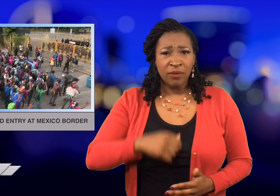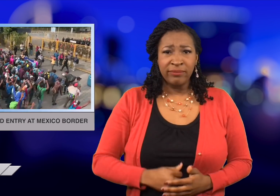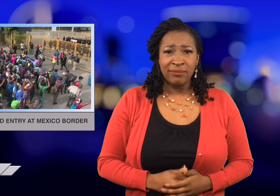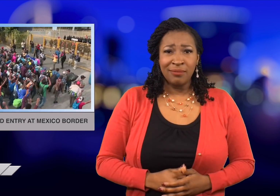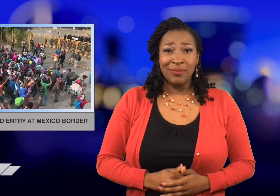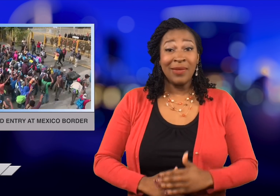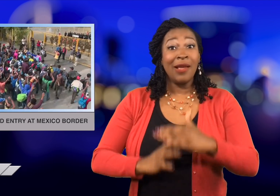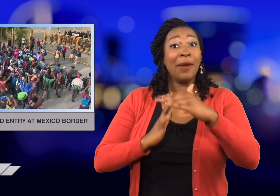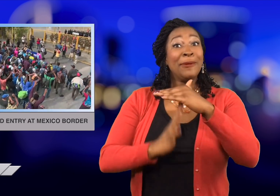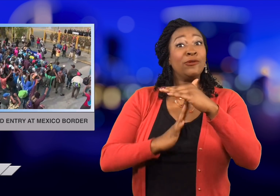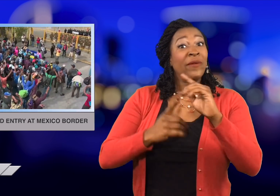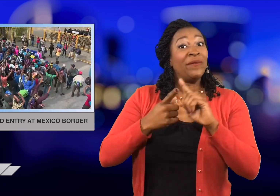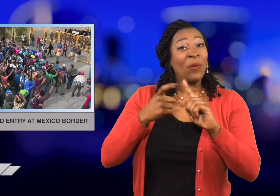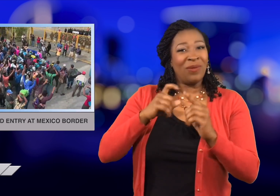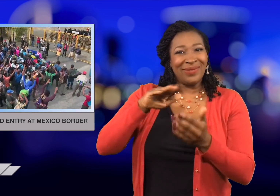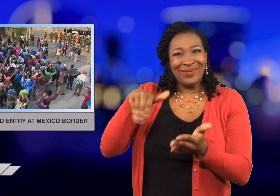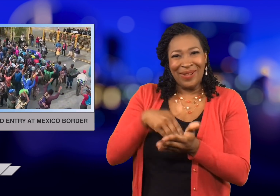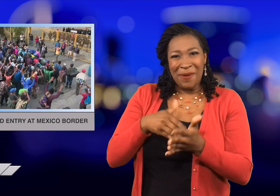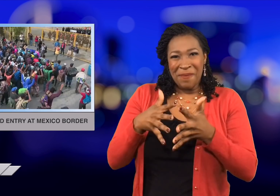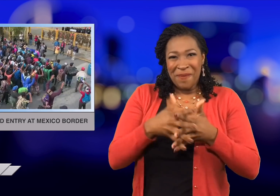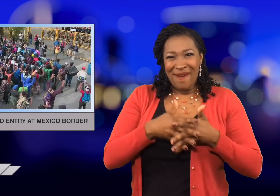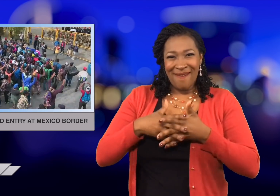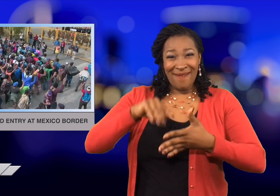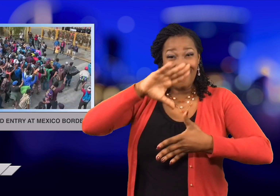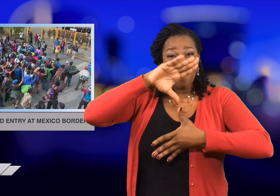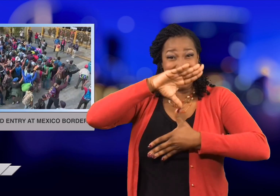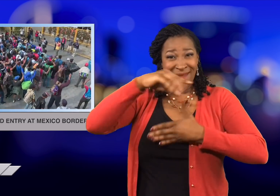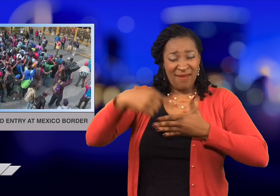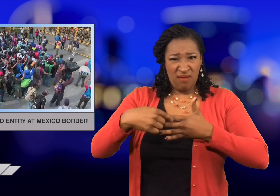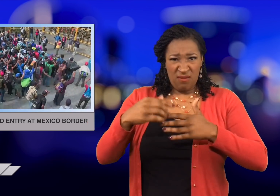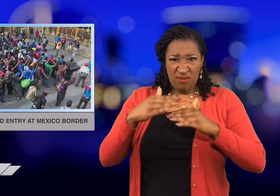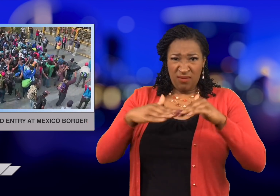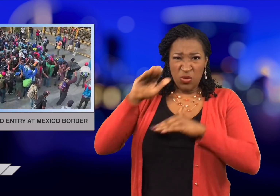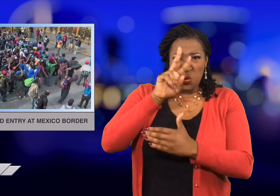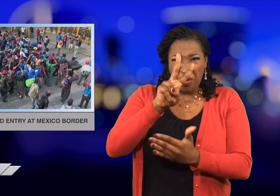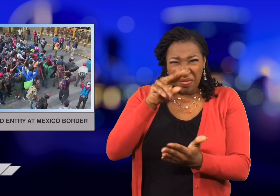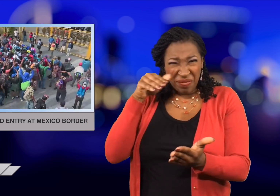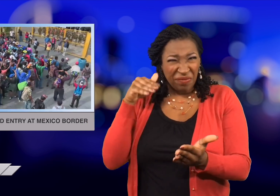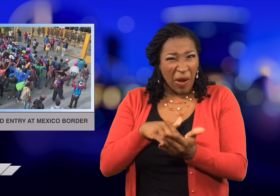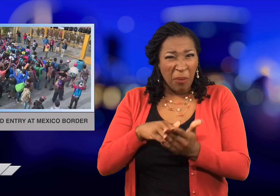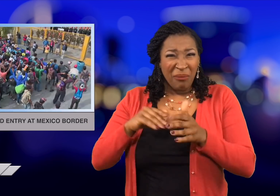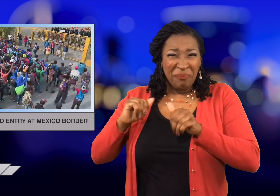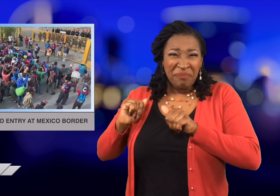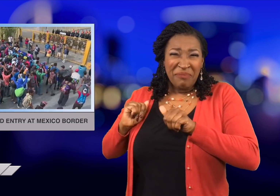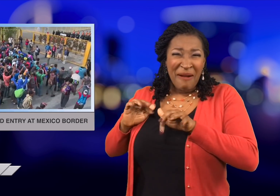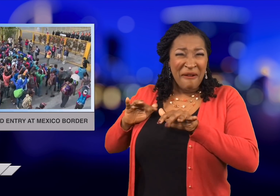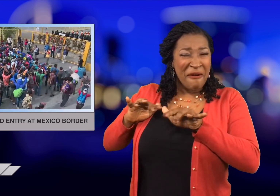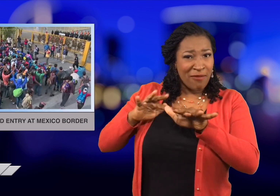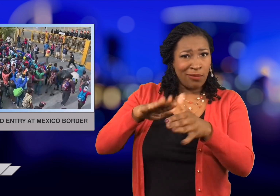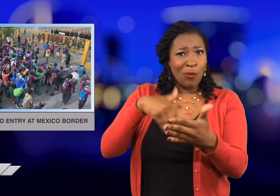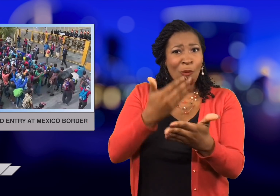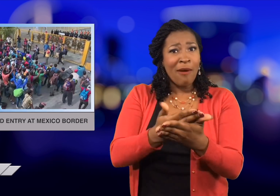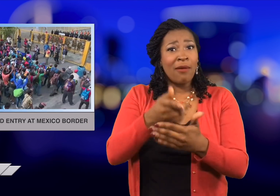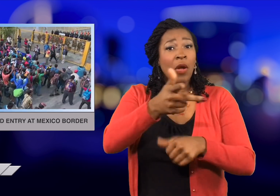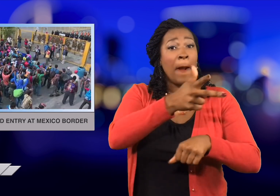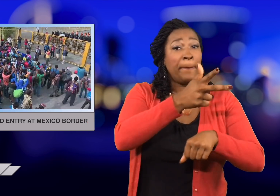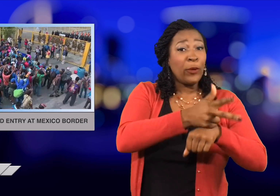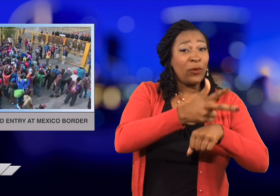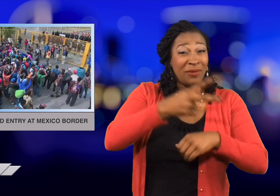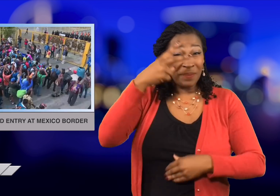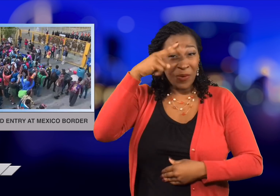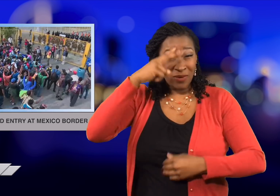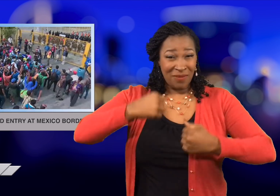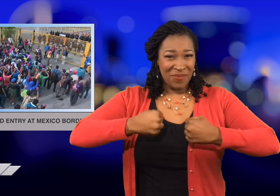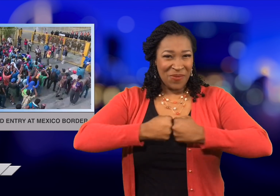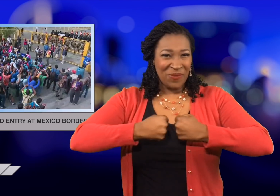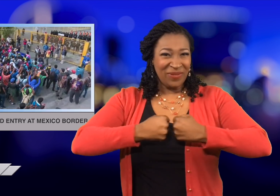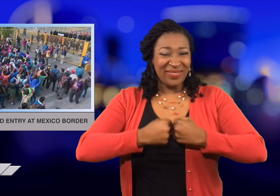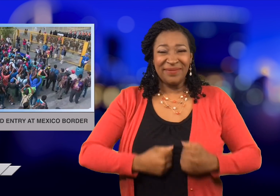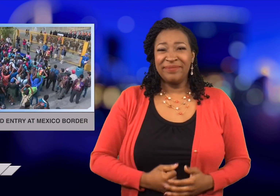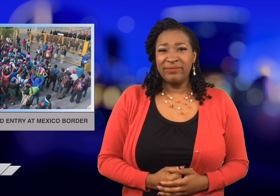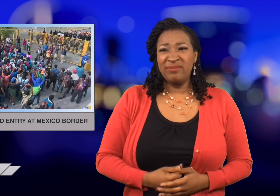More than 2,000 migrants from Central America arrived at the Guatemalan-Mexican border.